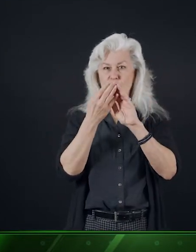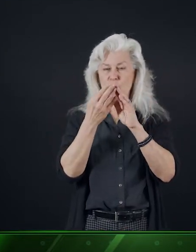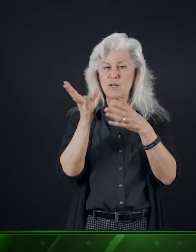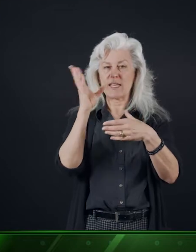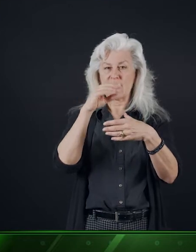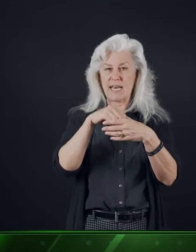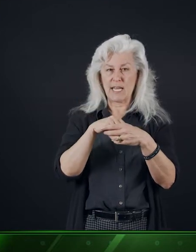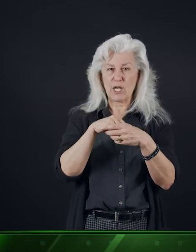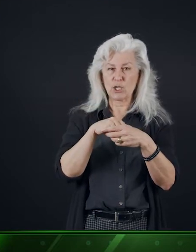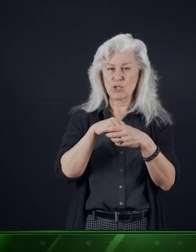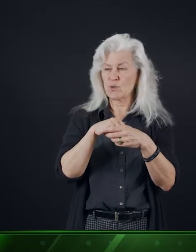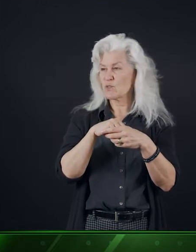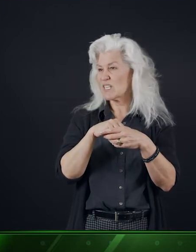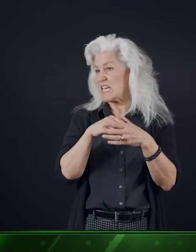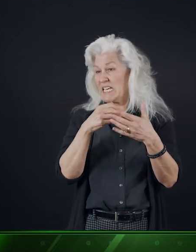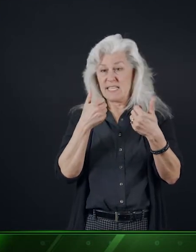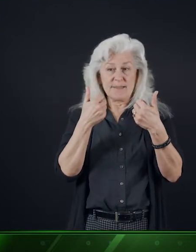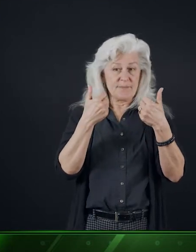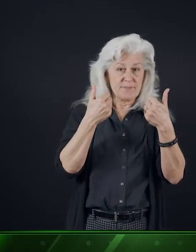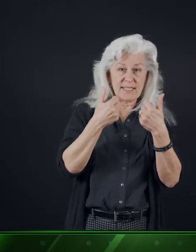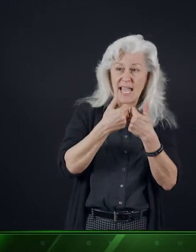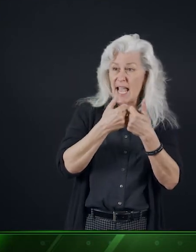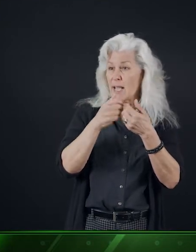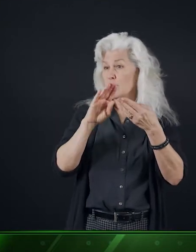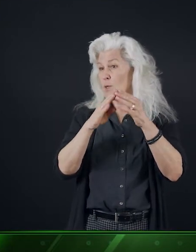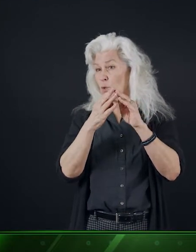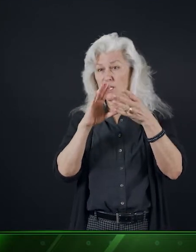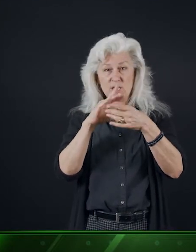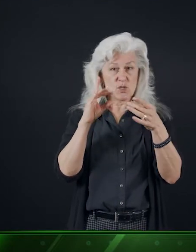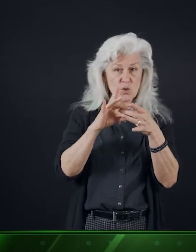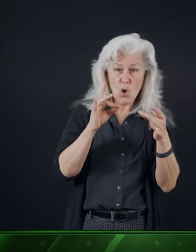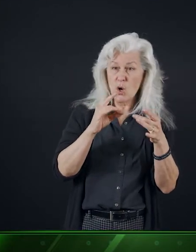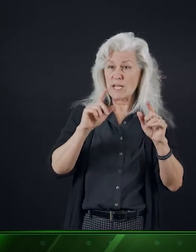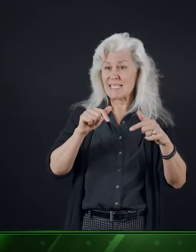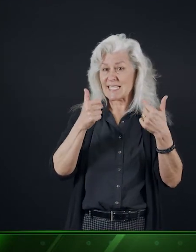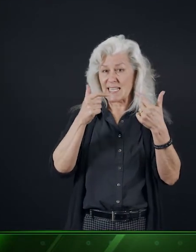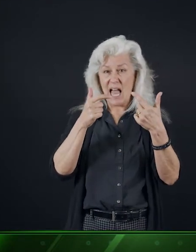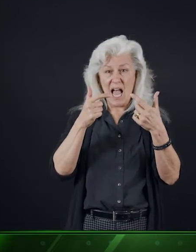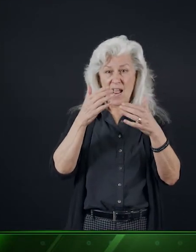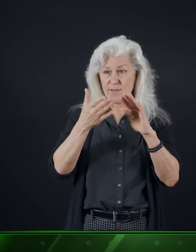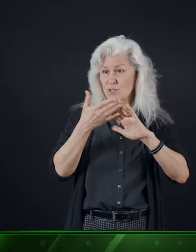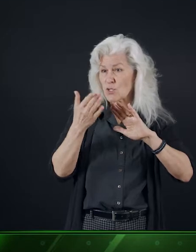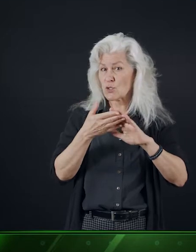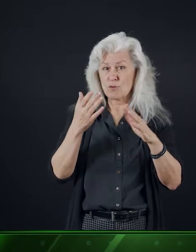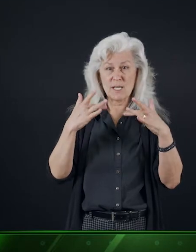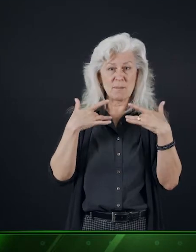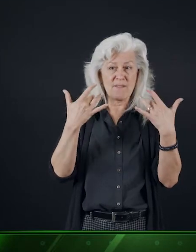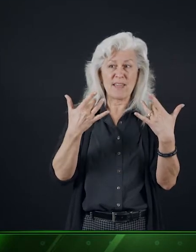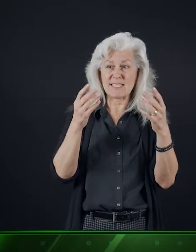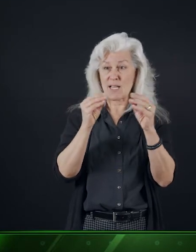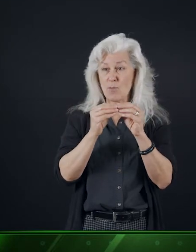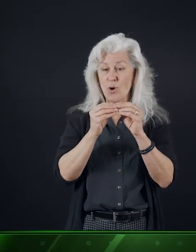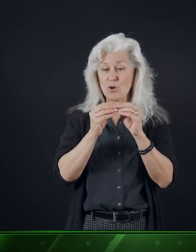community stories, livestream events and more. Consider this your invitation, as we'd love to see you all there